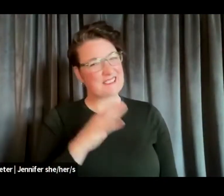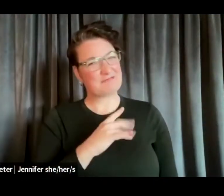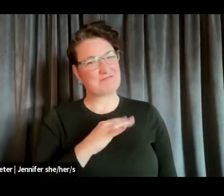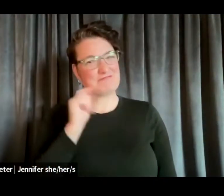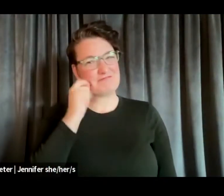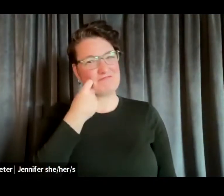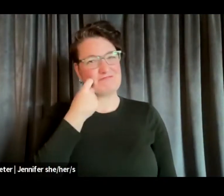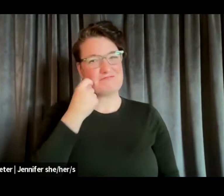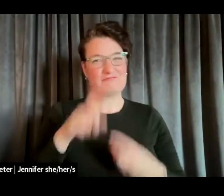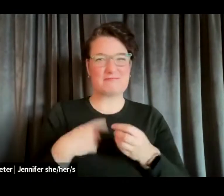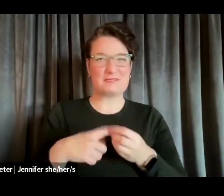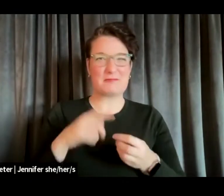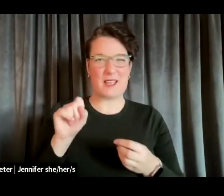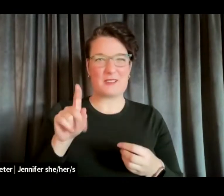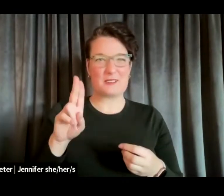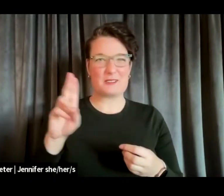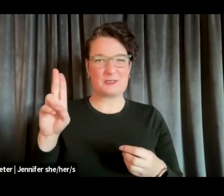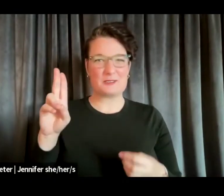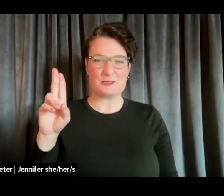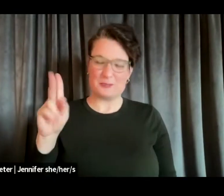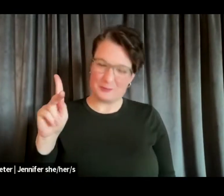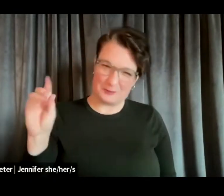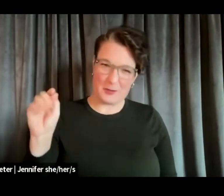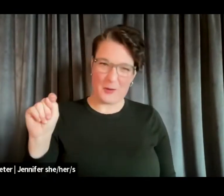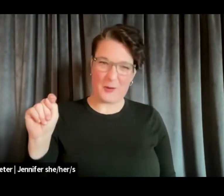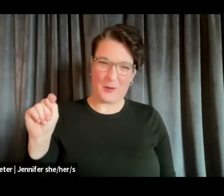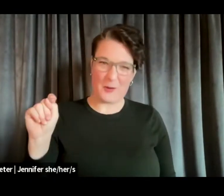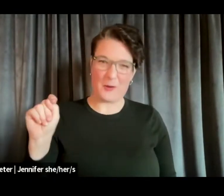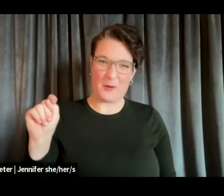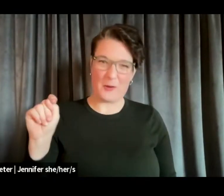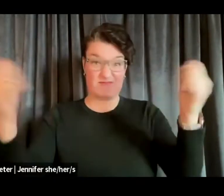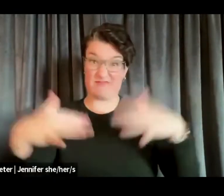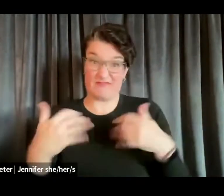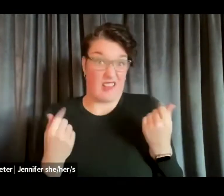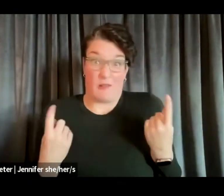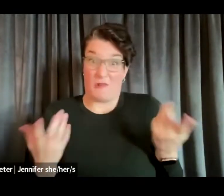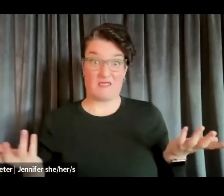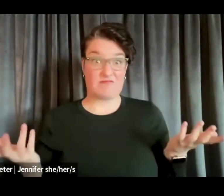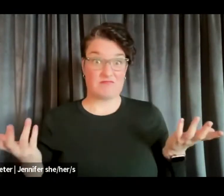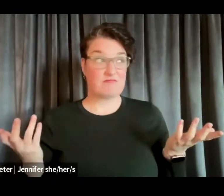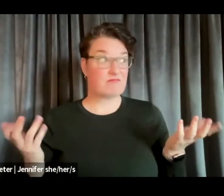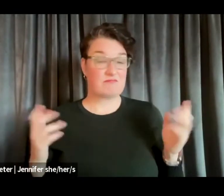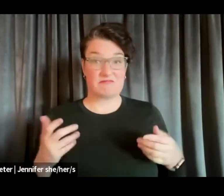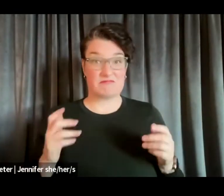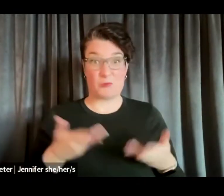Sukkot is that it's something that is shared and like brings people outside to interact with each other.